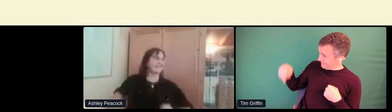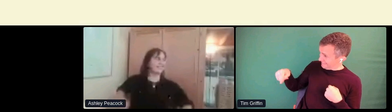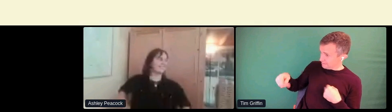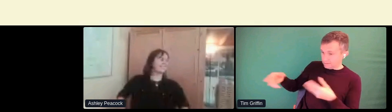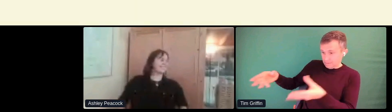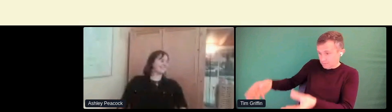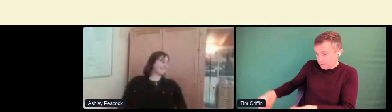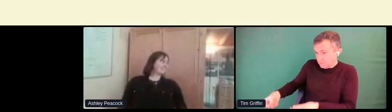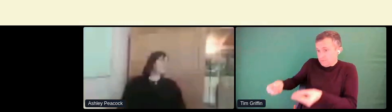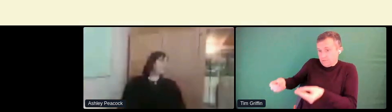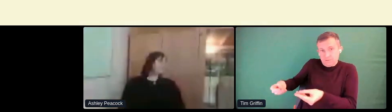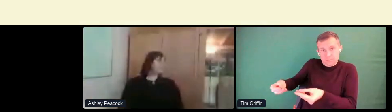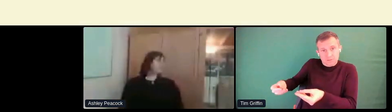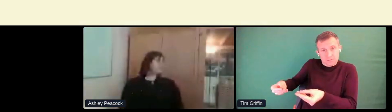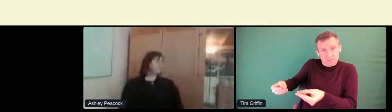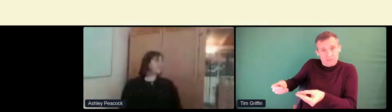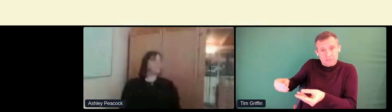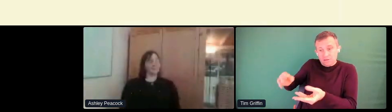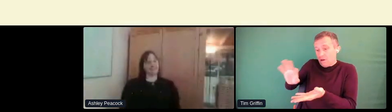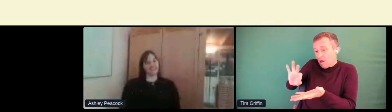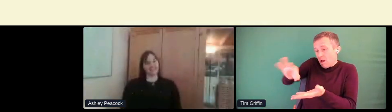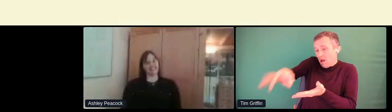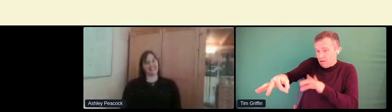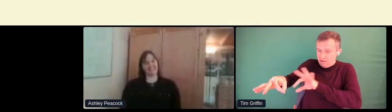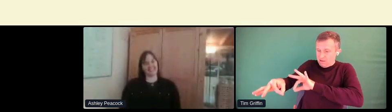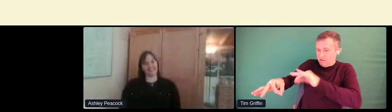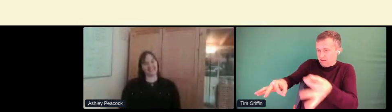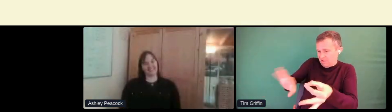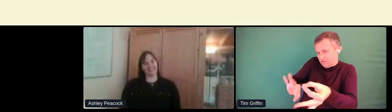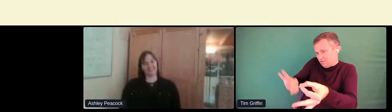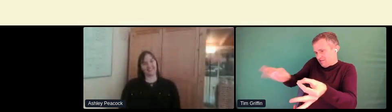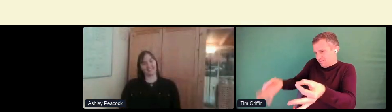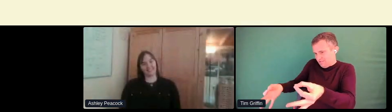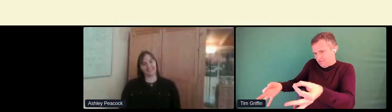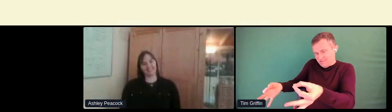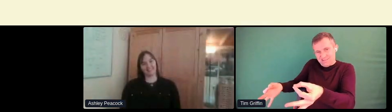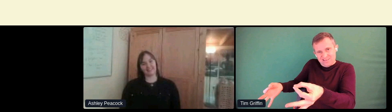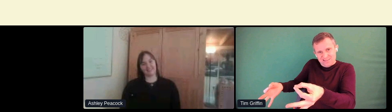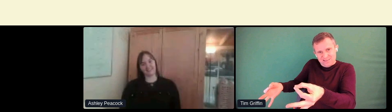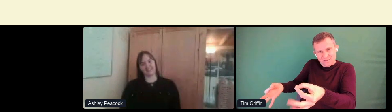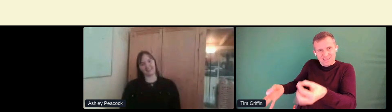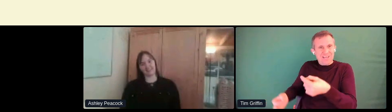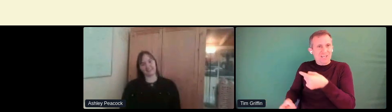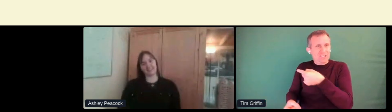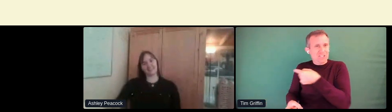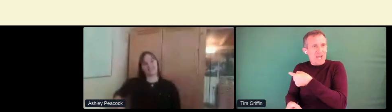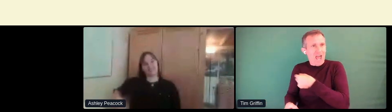scrape the pepperoni off the top of it and and she goes "oh I thought you meant the slice of pizza"